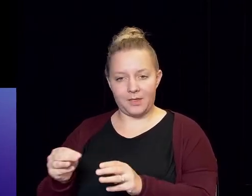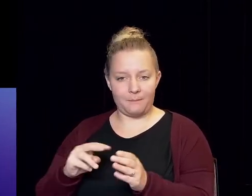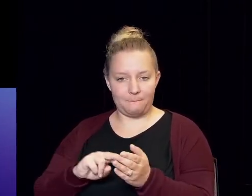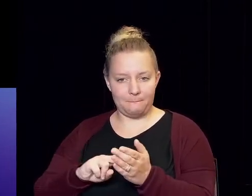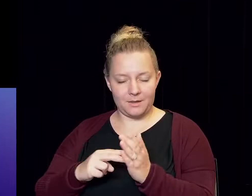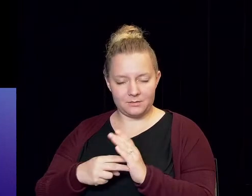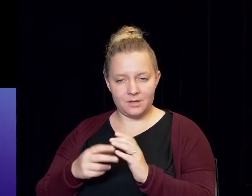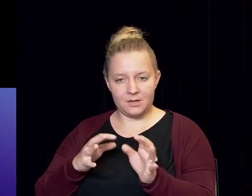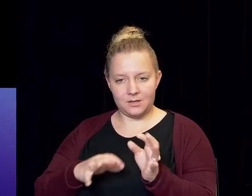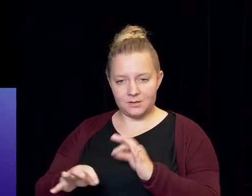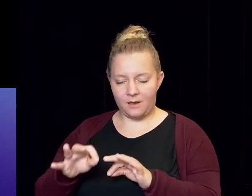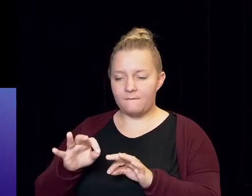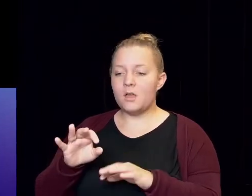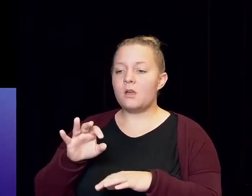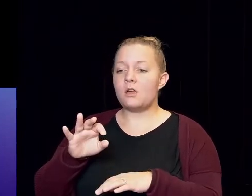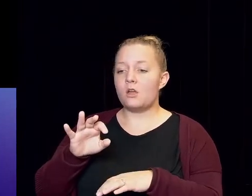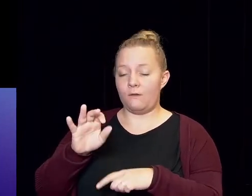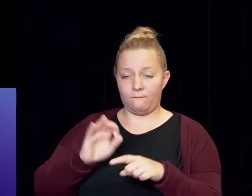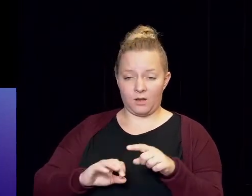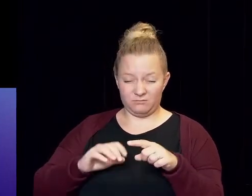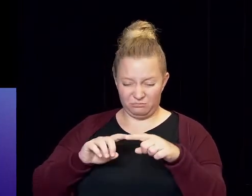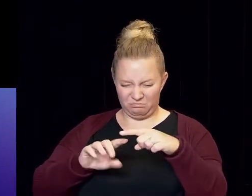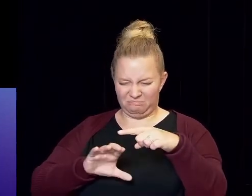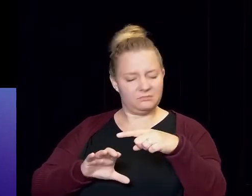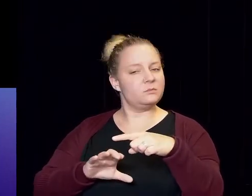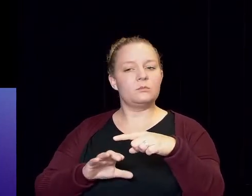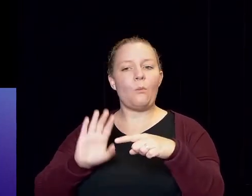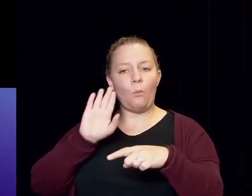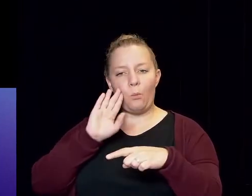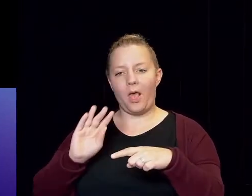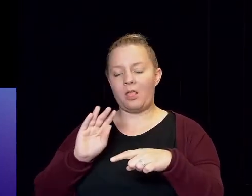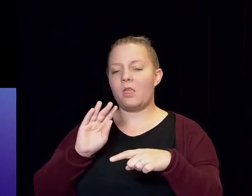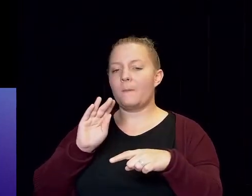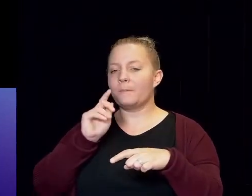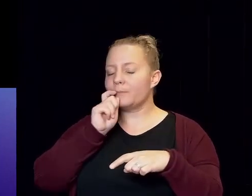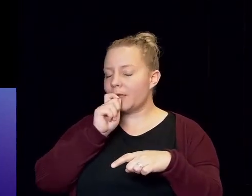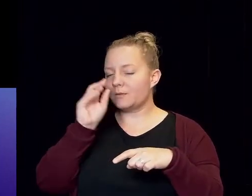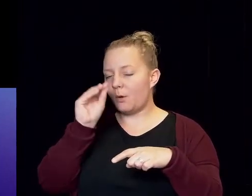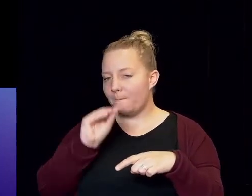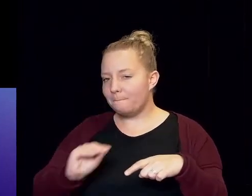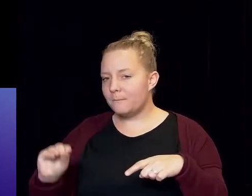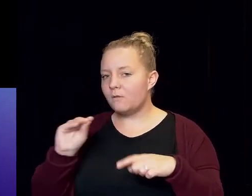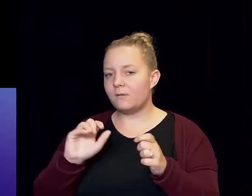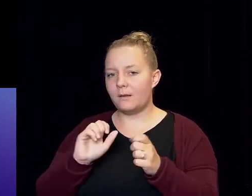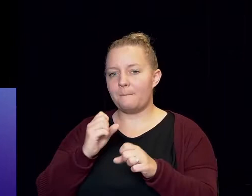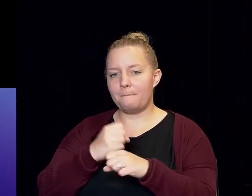the fraction over 100, we're going to move the decimal to make it tenth hundredths. So, I'll take